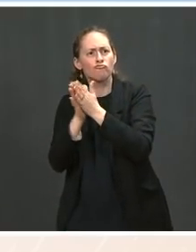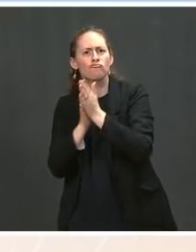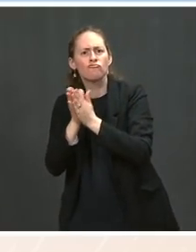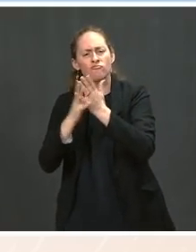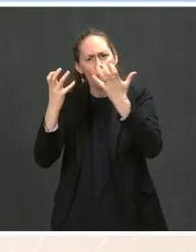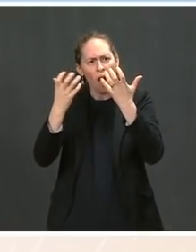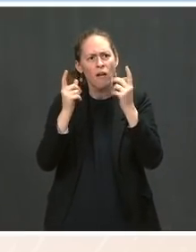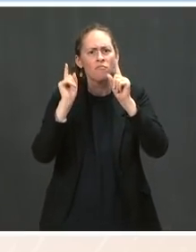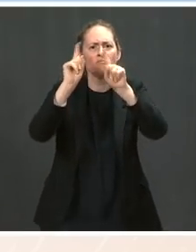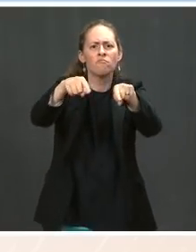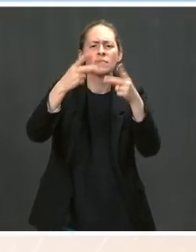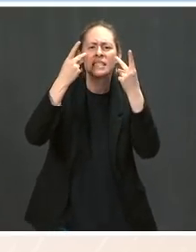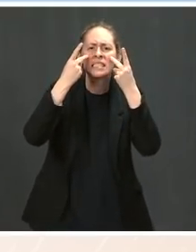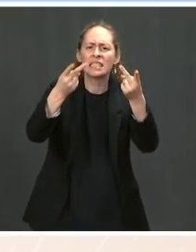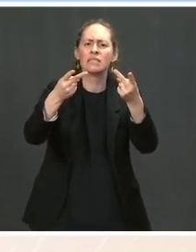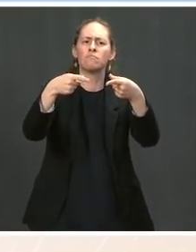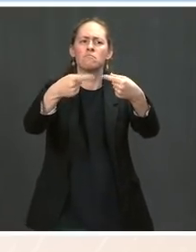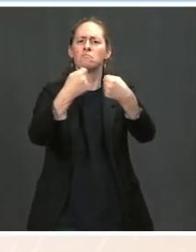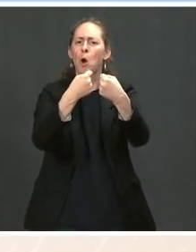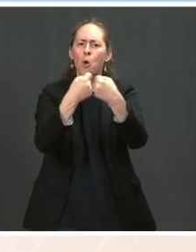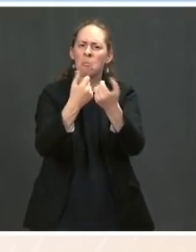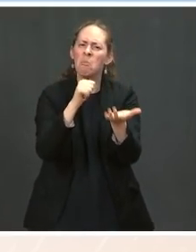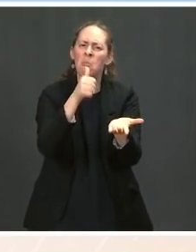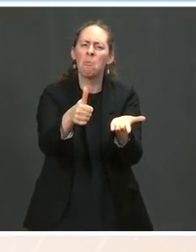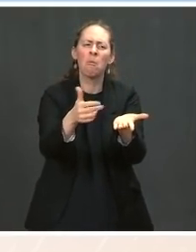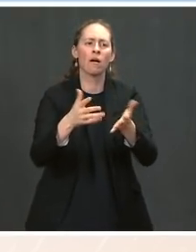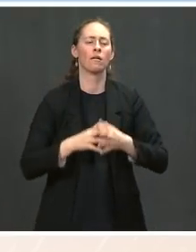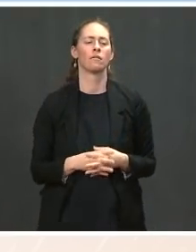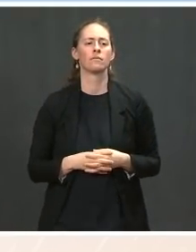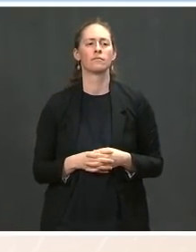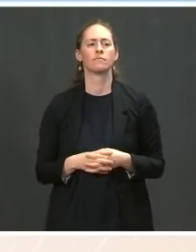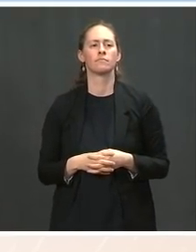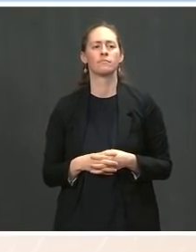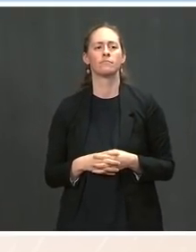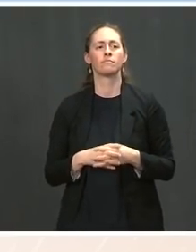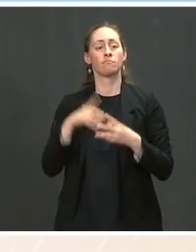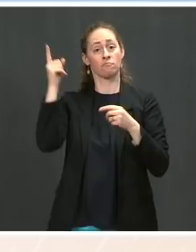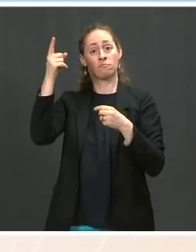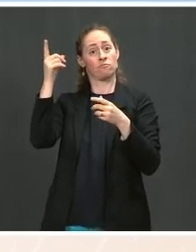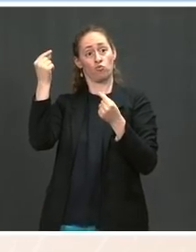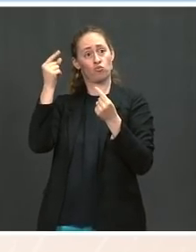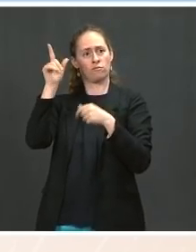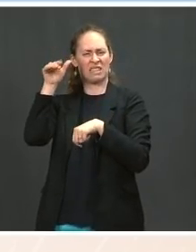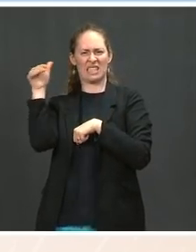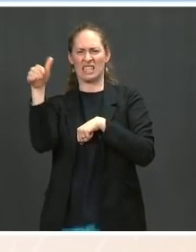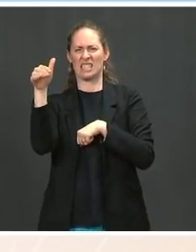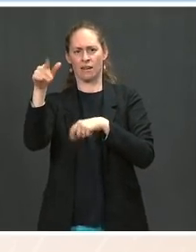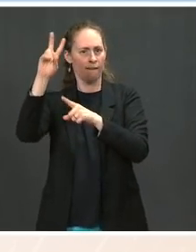has asked the Vice President to do is run point on the Northern Triangle and be a high-level conduit